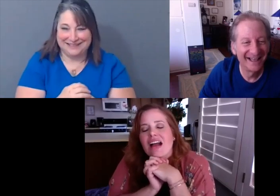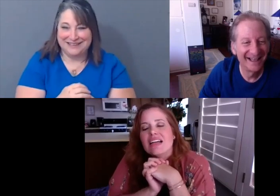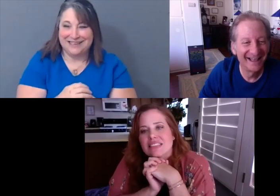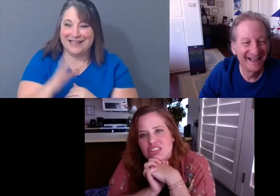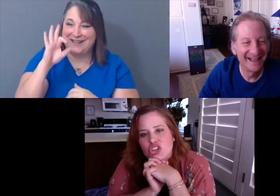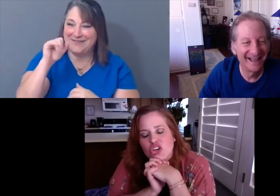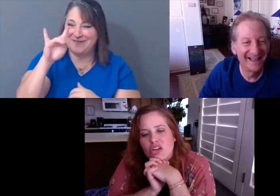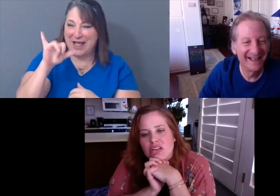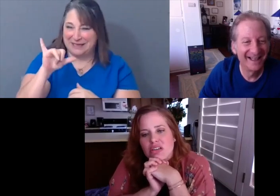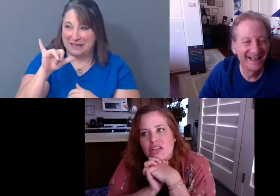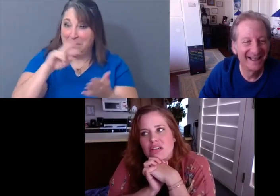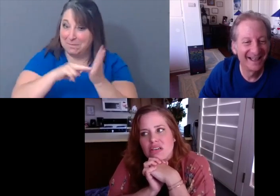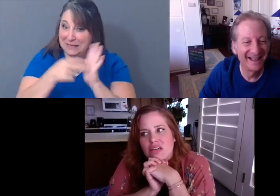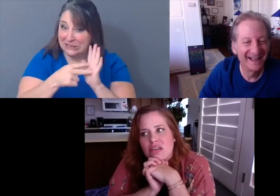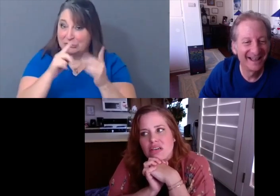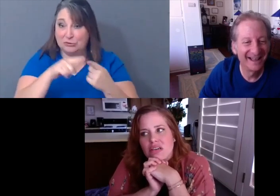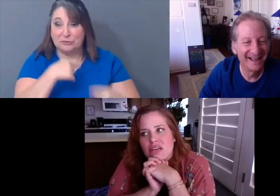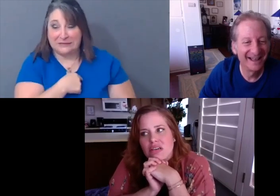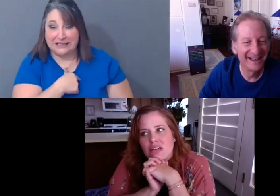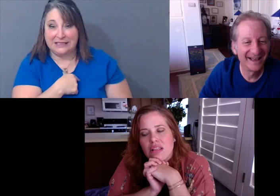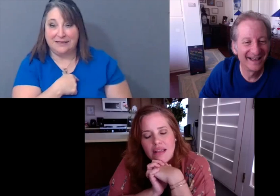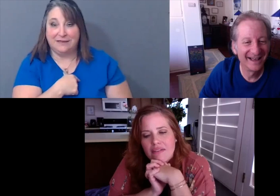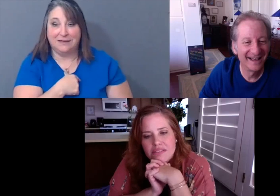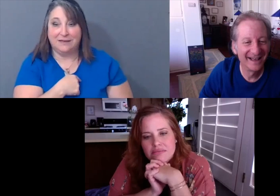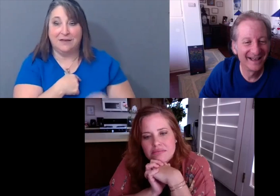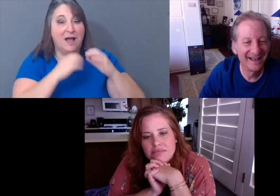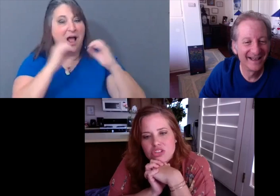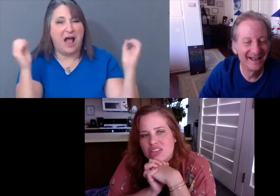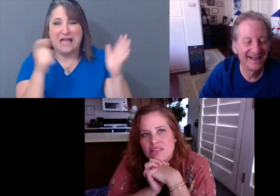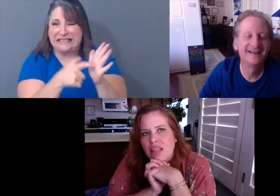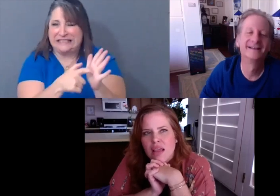Unconditional love, just love.